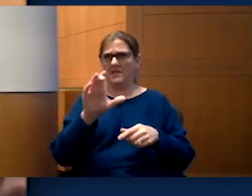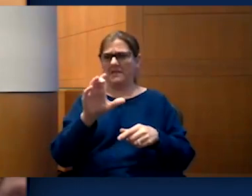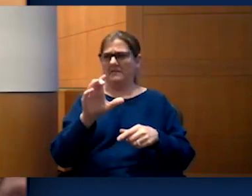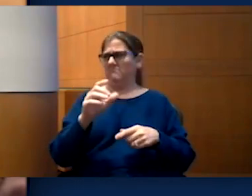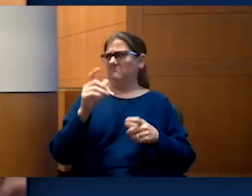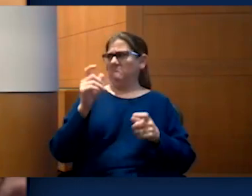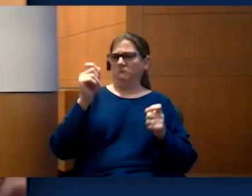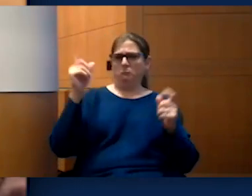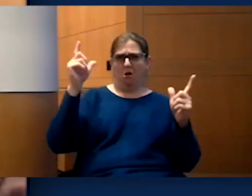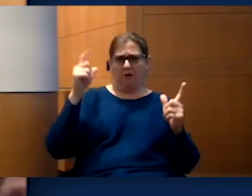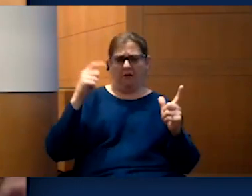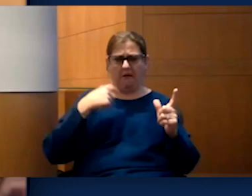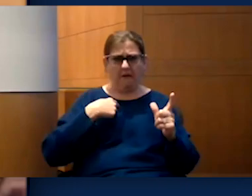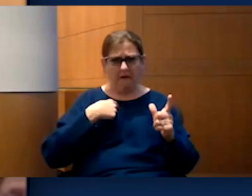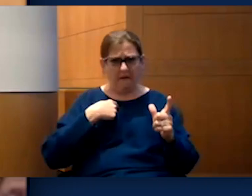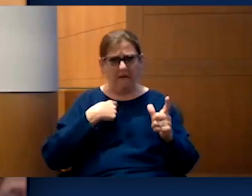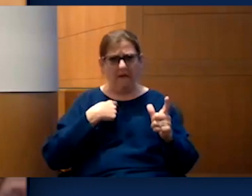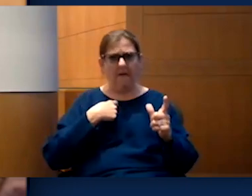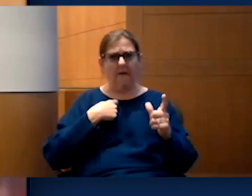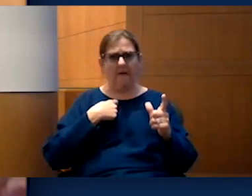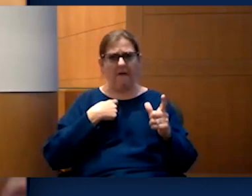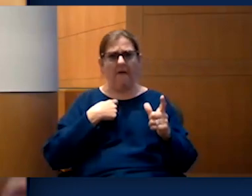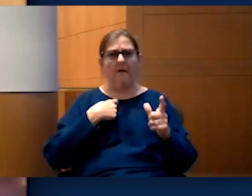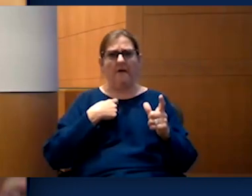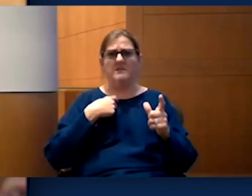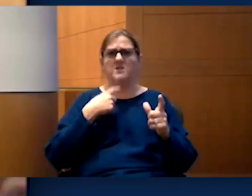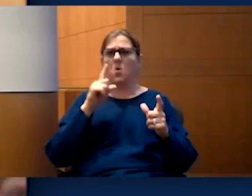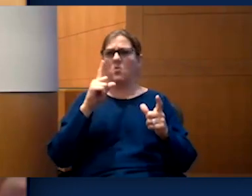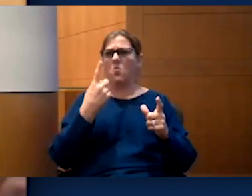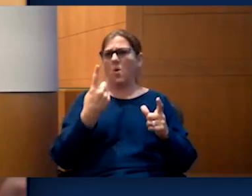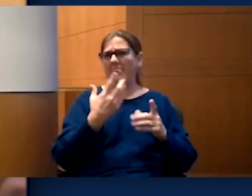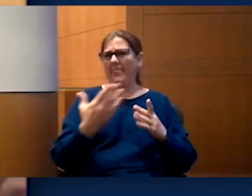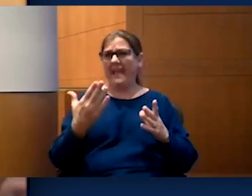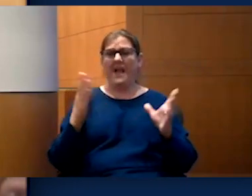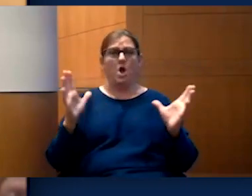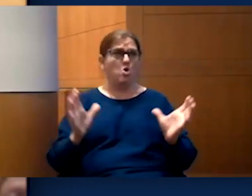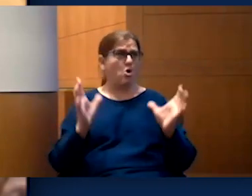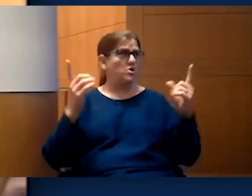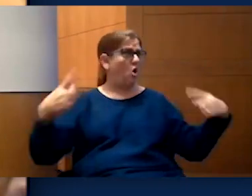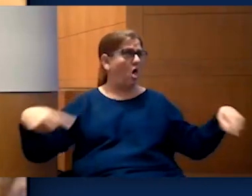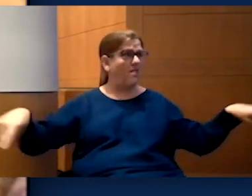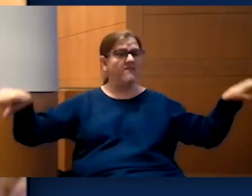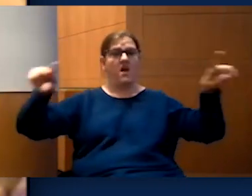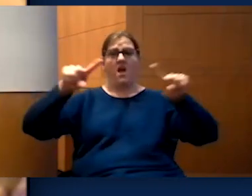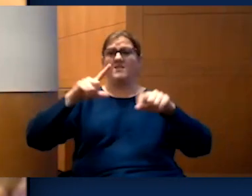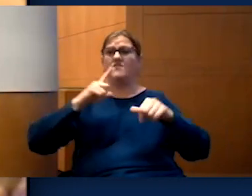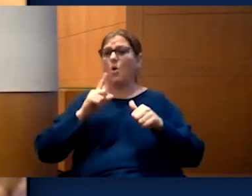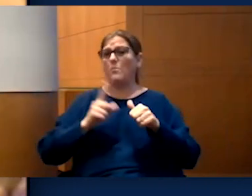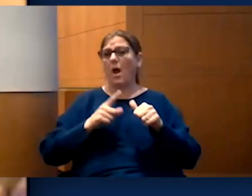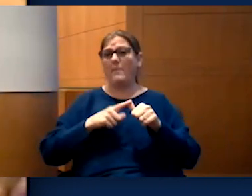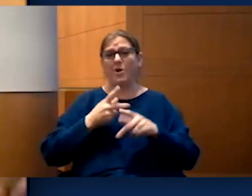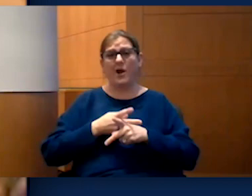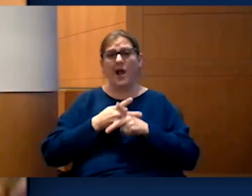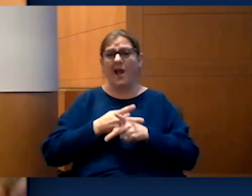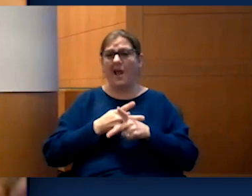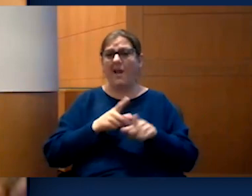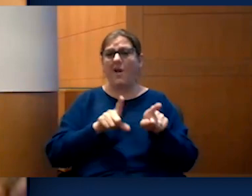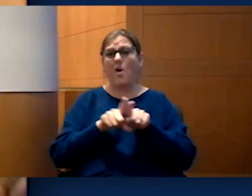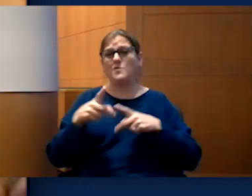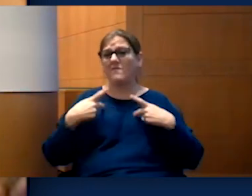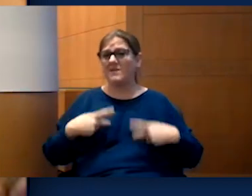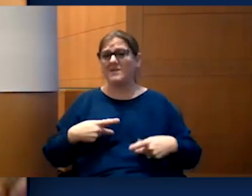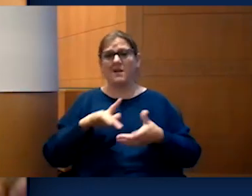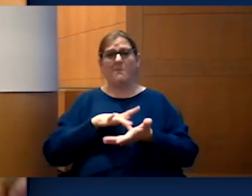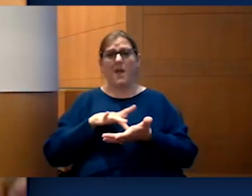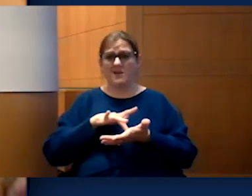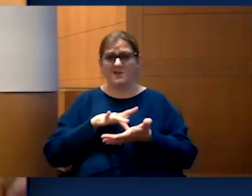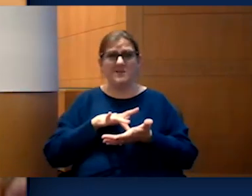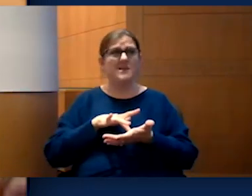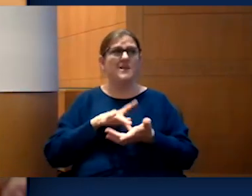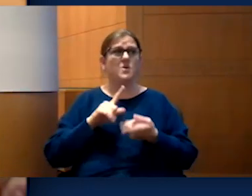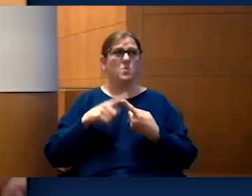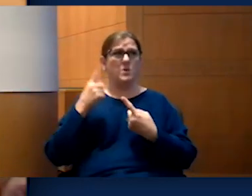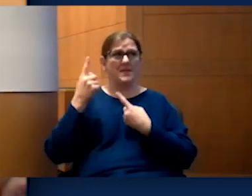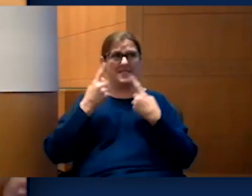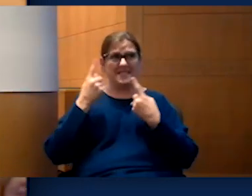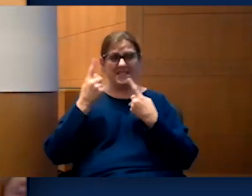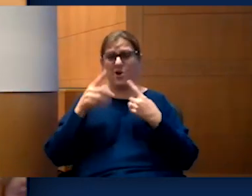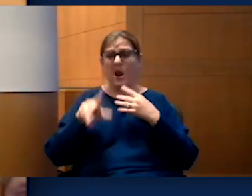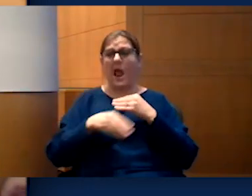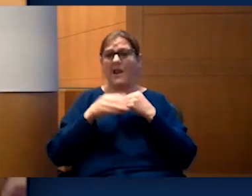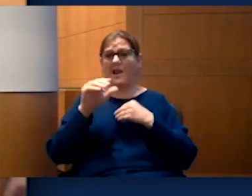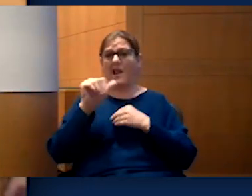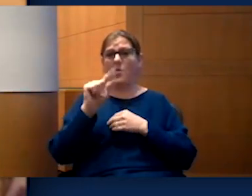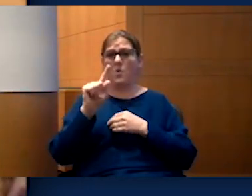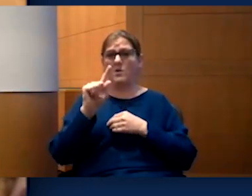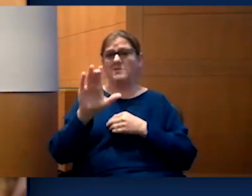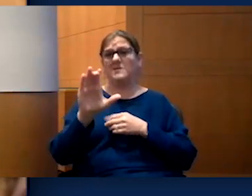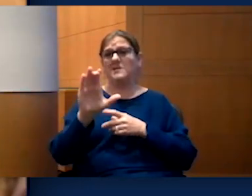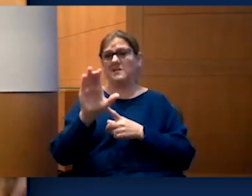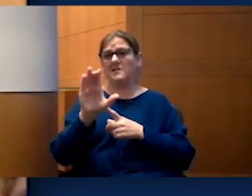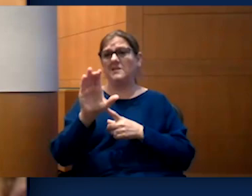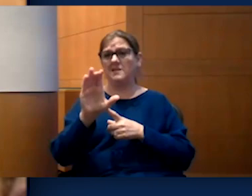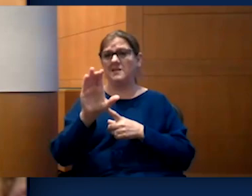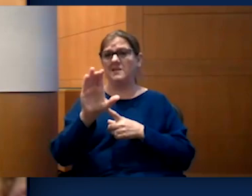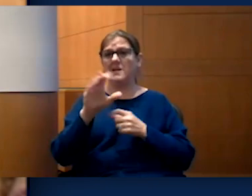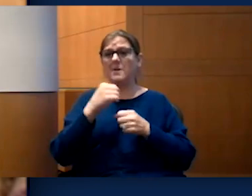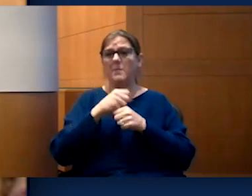Thank you. So, one other thing, and this is really anecdotal. We used data draft (sounds like) to be able to find many of these individuals. And many of them did not have A1c, which was a big surprise. So, one thing that I would encourage all of us -- and this is primary care and also physical medicine and rehabilitation -- to to do is consider adding A1c to make sure we can capture those who have prediabetes.